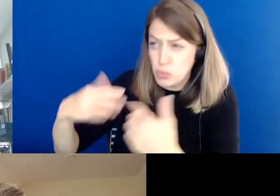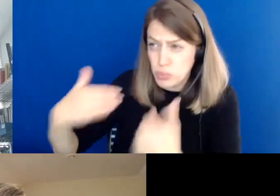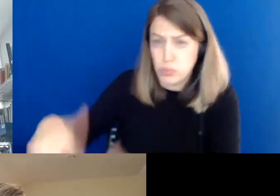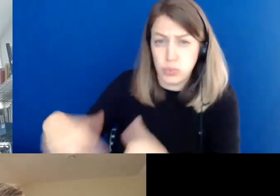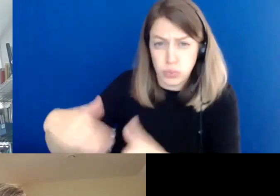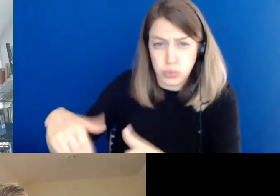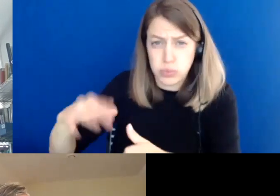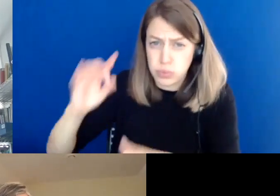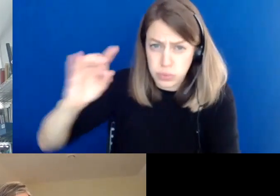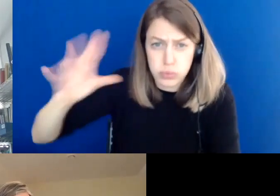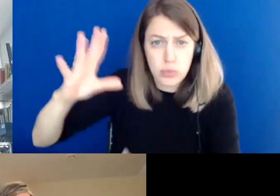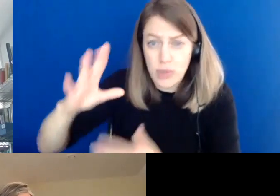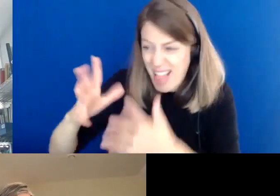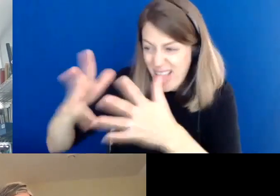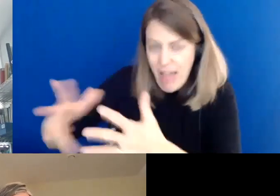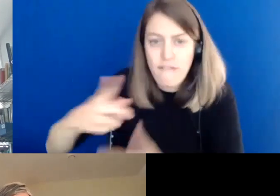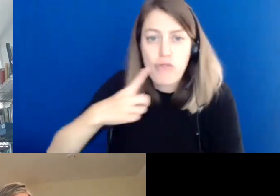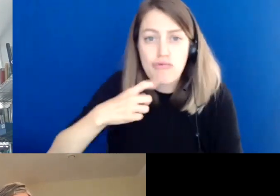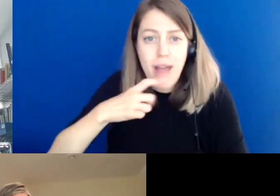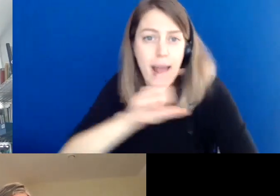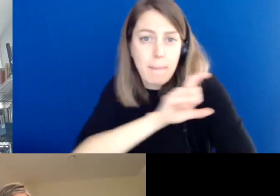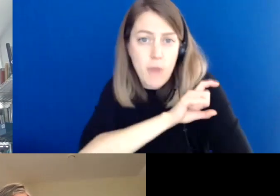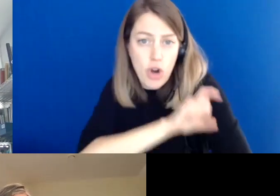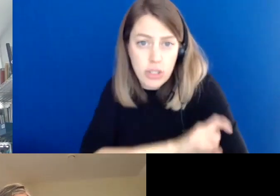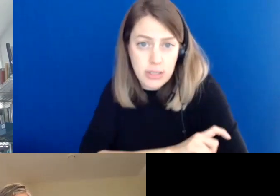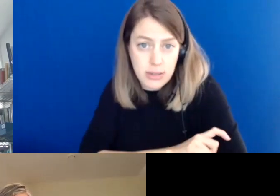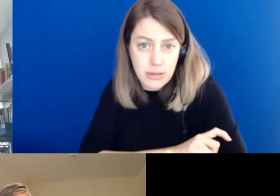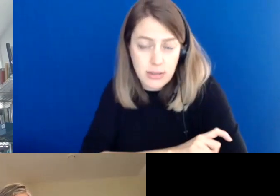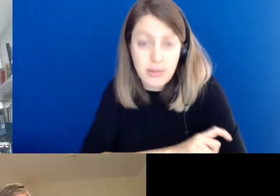At this time, the police went to the window and observed